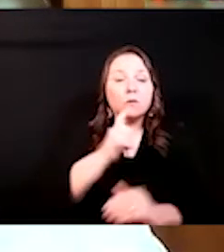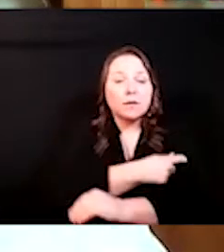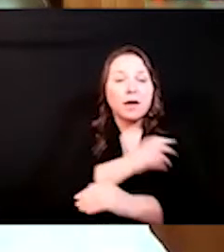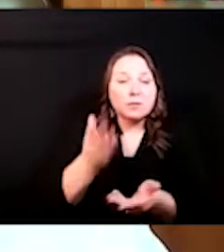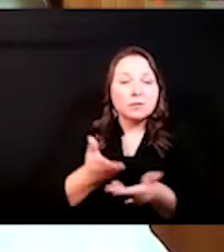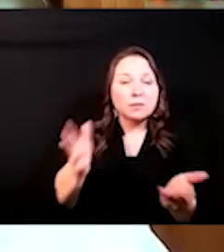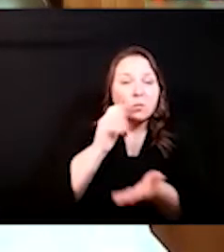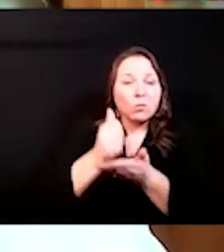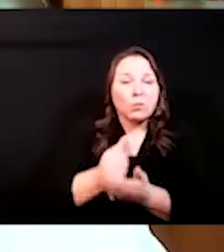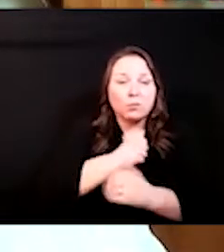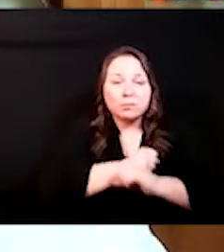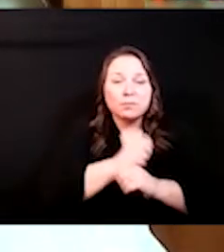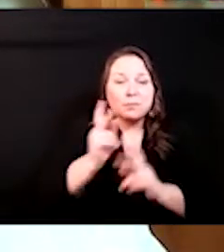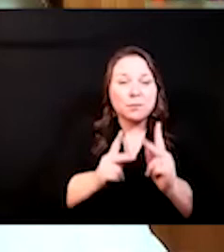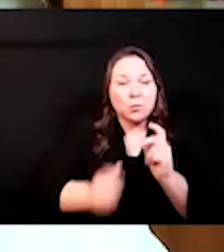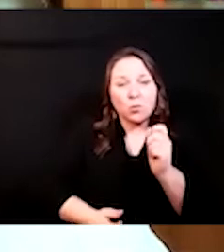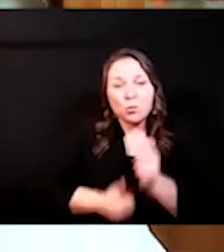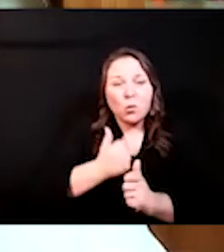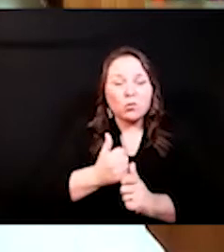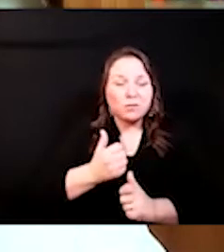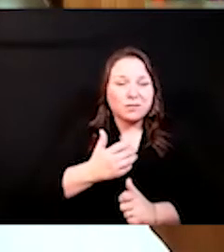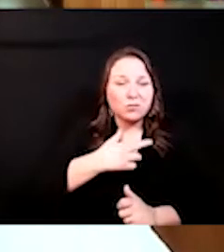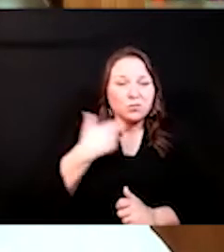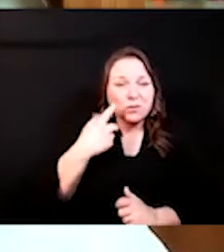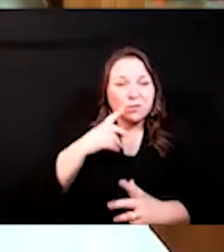SUPPLIES WILL HELP PROTECT THOSE MOST AT RISK OF